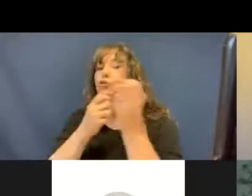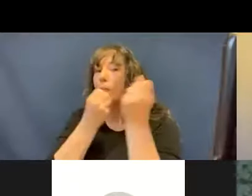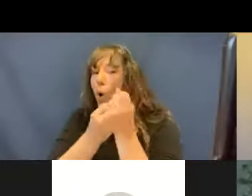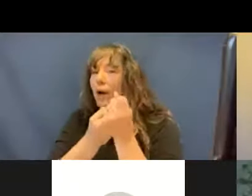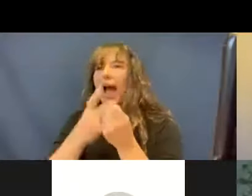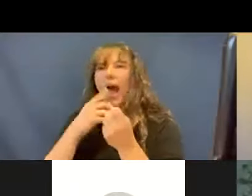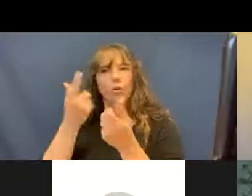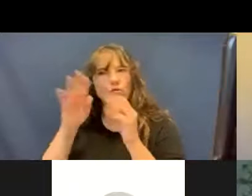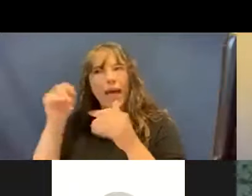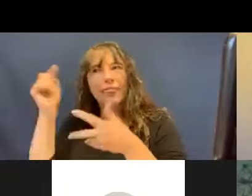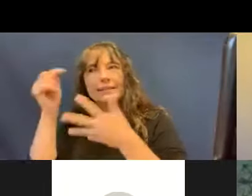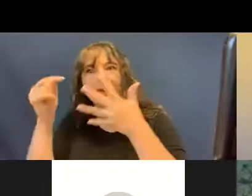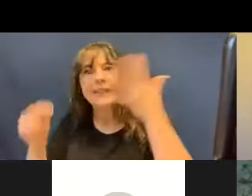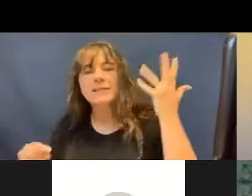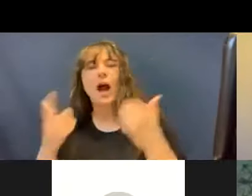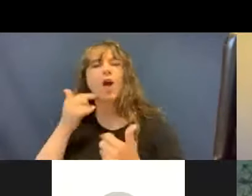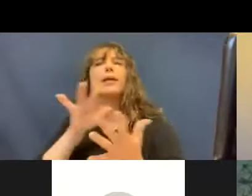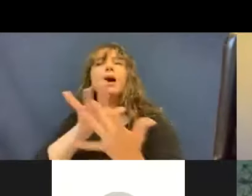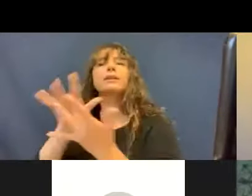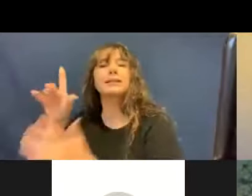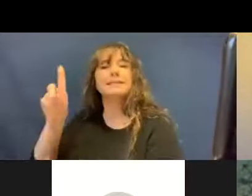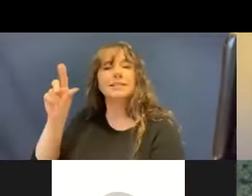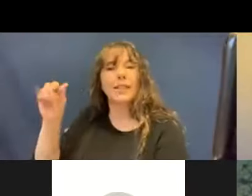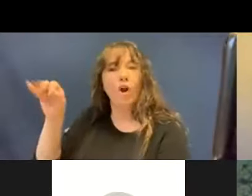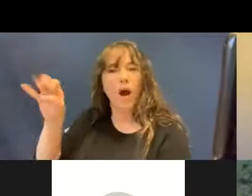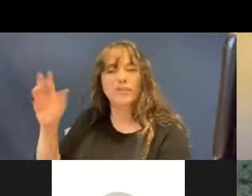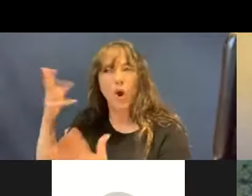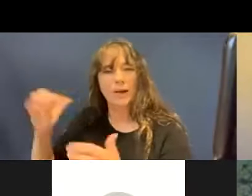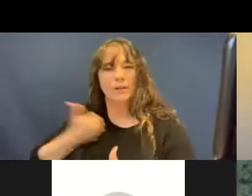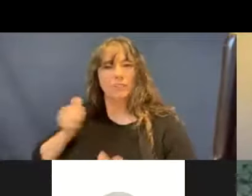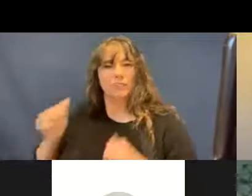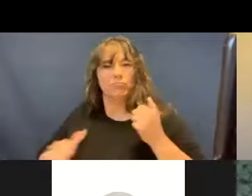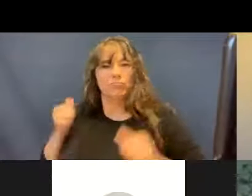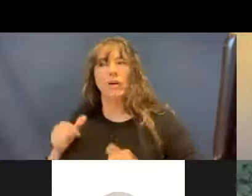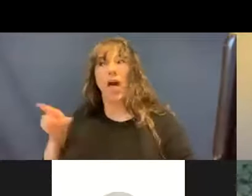And I had already contacted the disability office. They got involved. In fact, one of